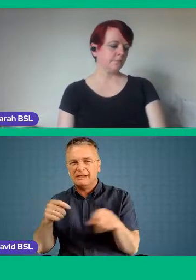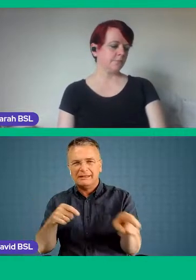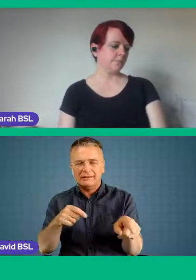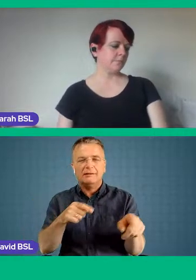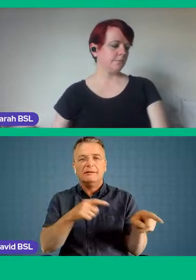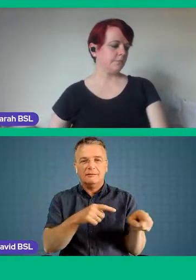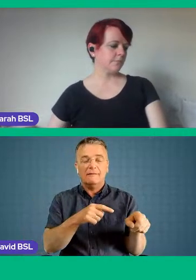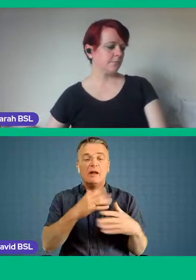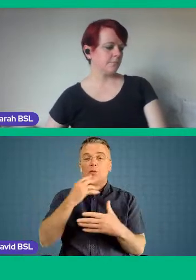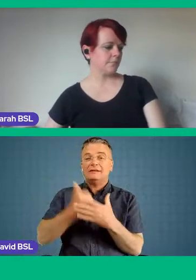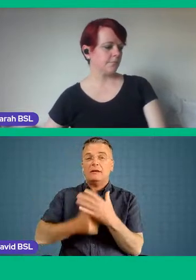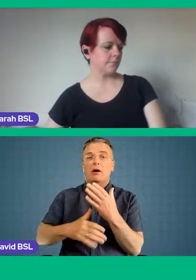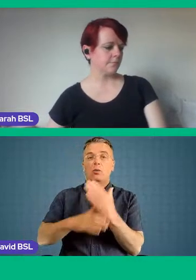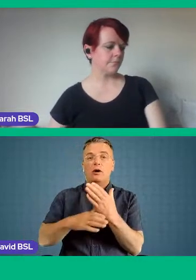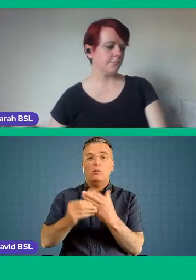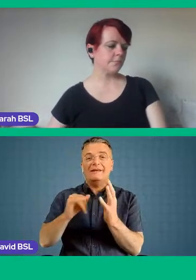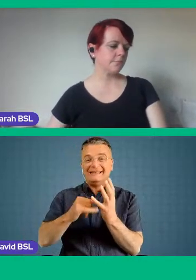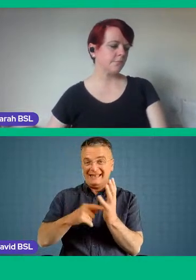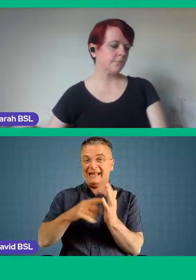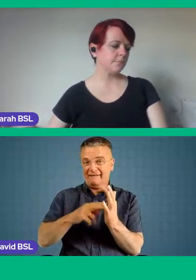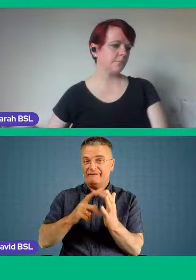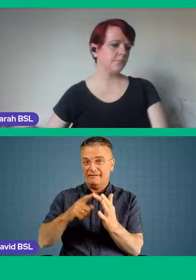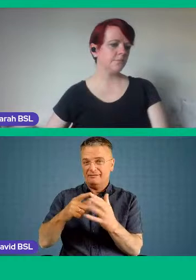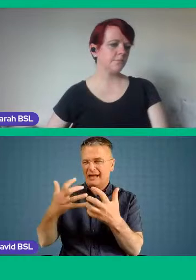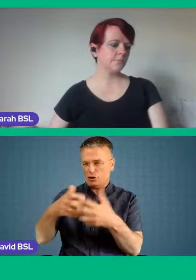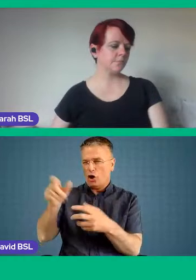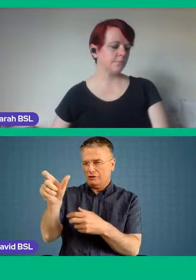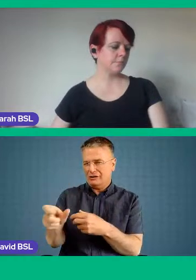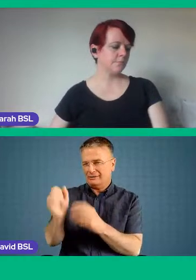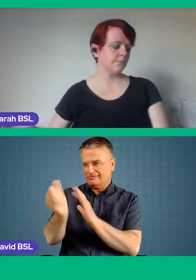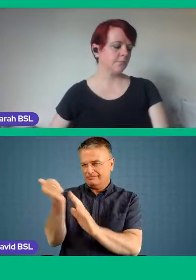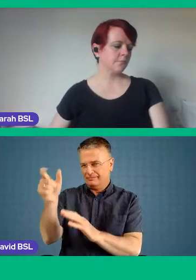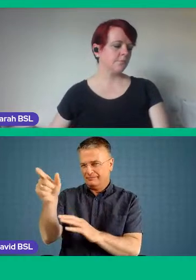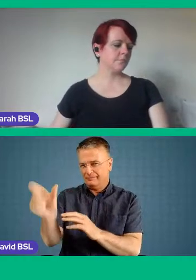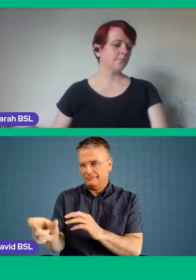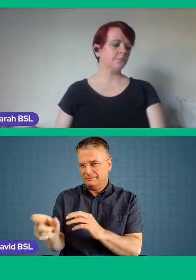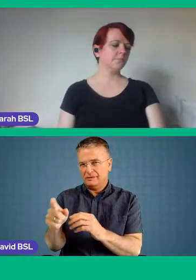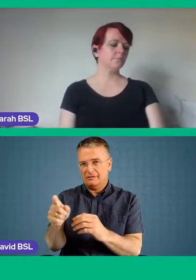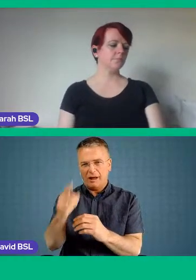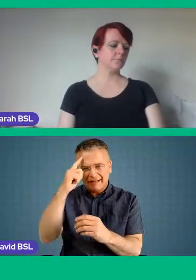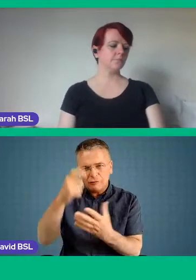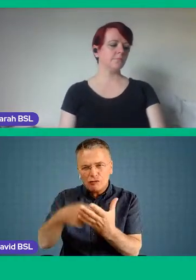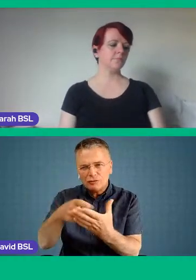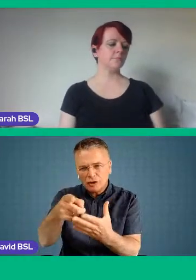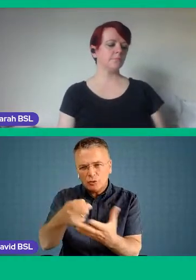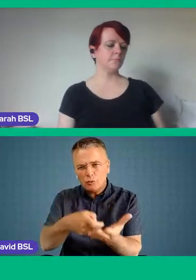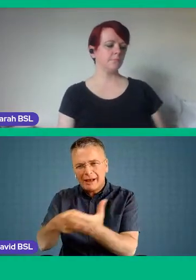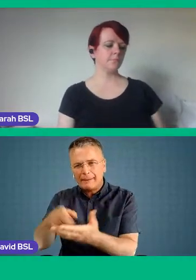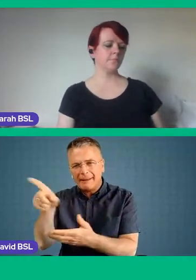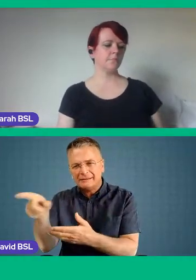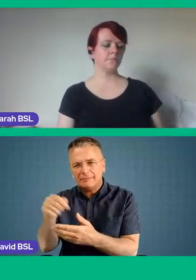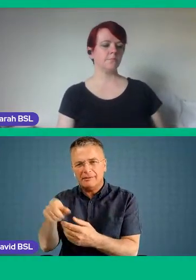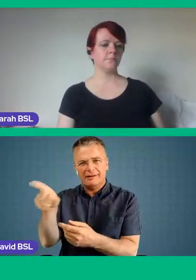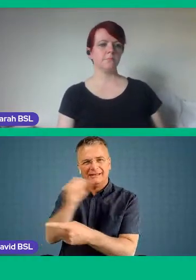technologist who we were put in touch with, actually by you Rachel, you said Steve was the man for